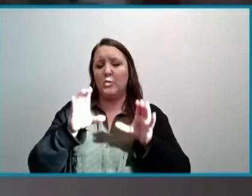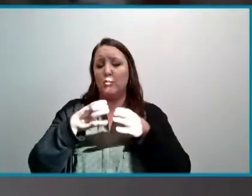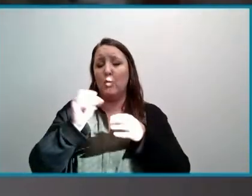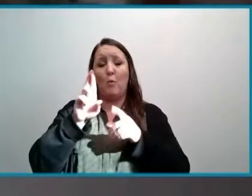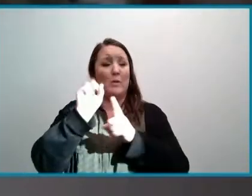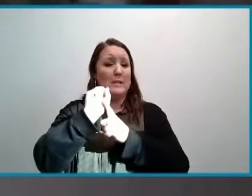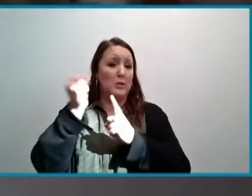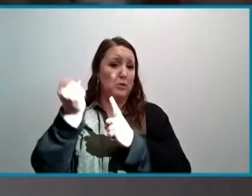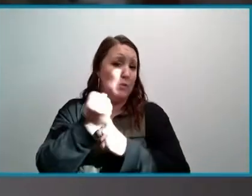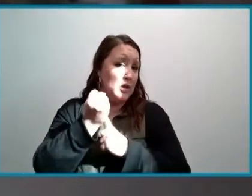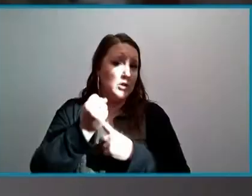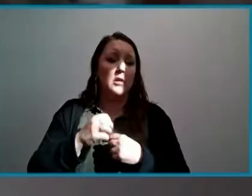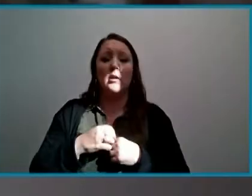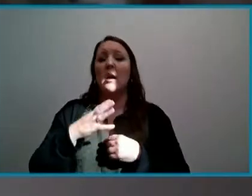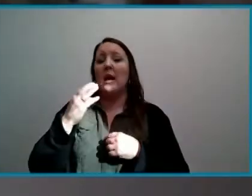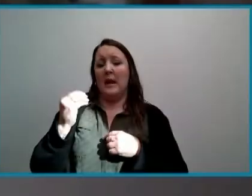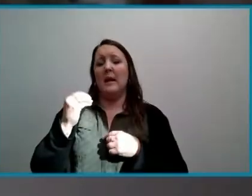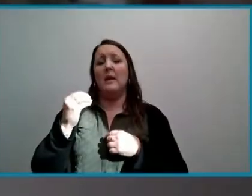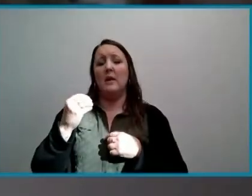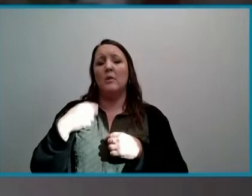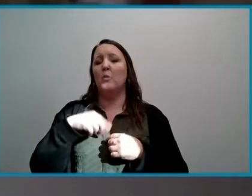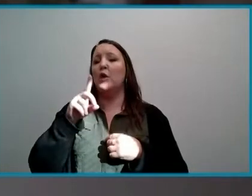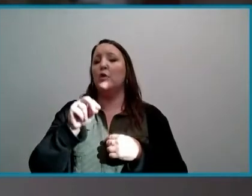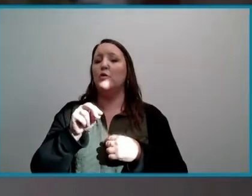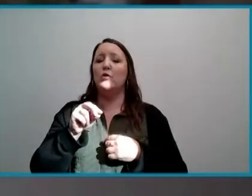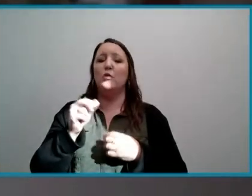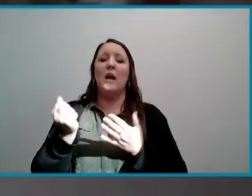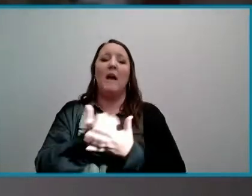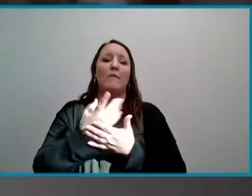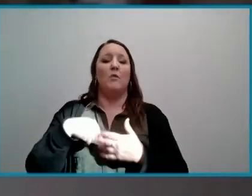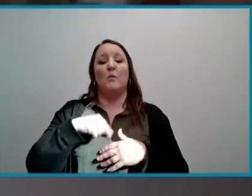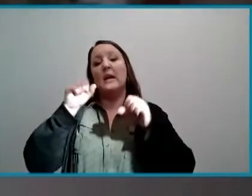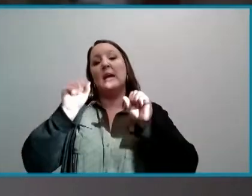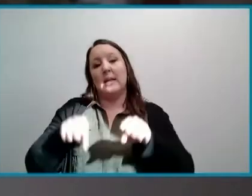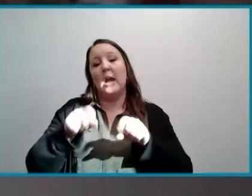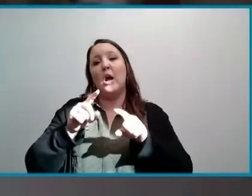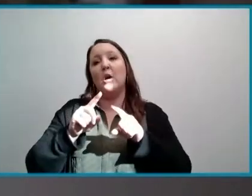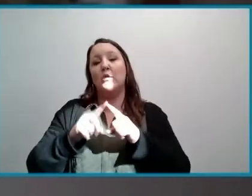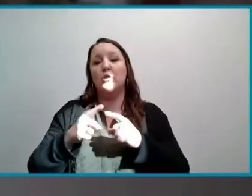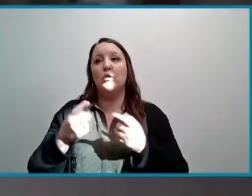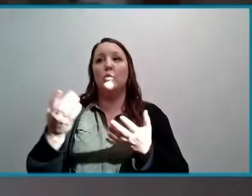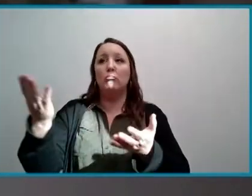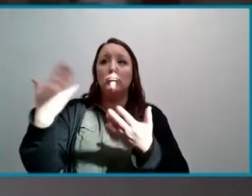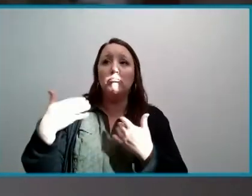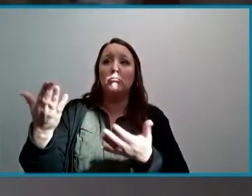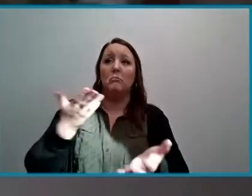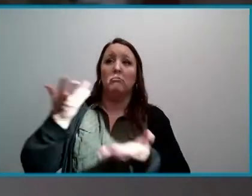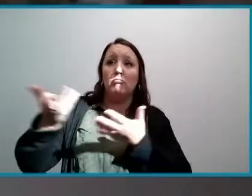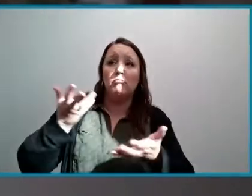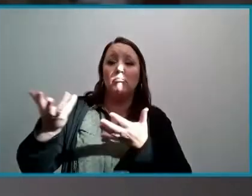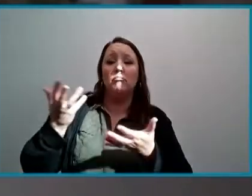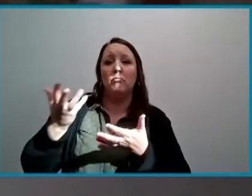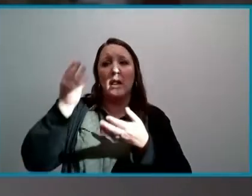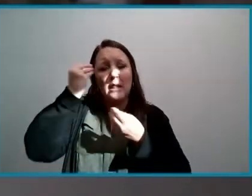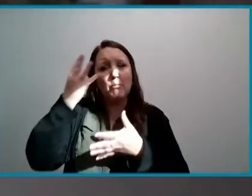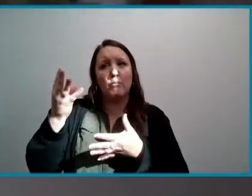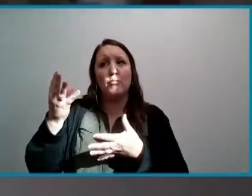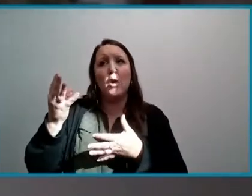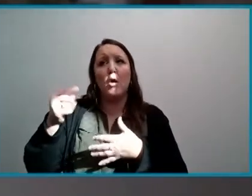and we do everything that we can to bring them back and make sure that they know that it's a safe environment.